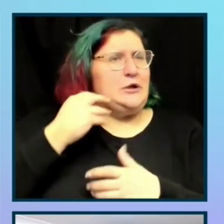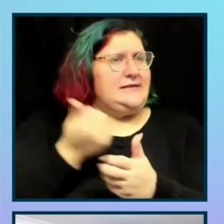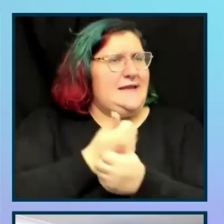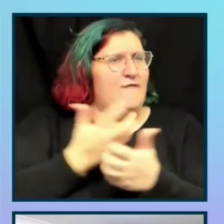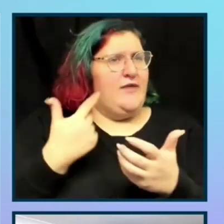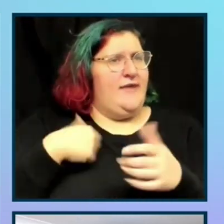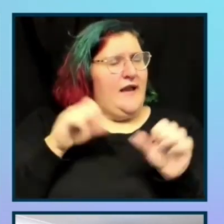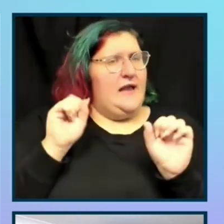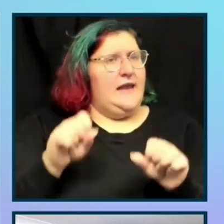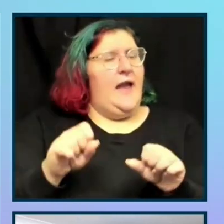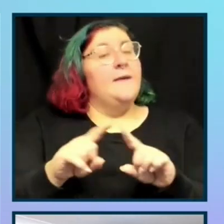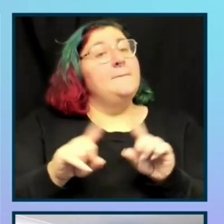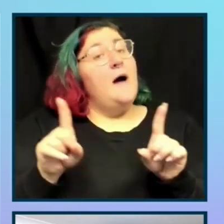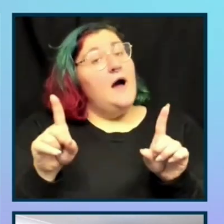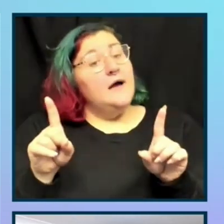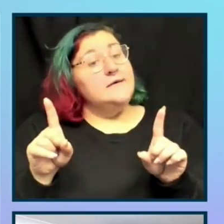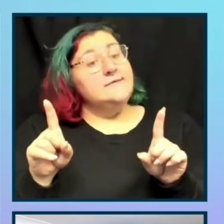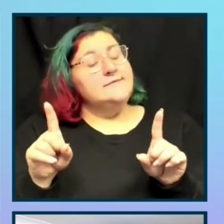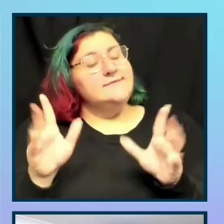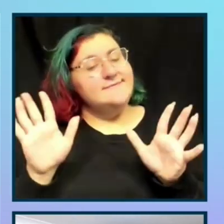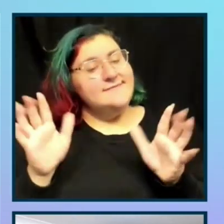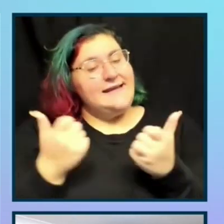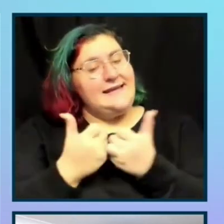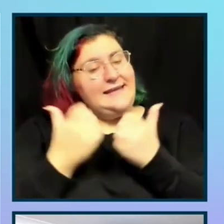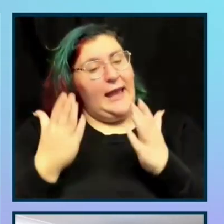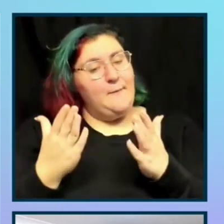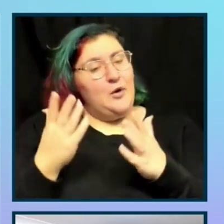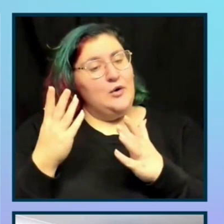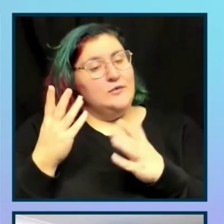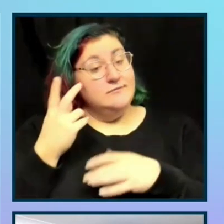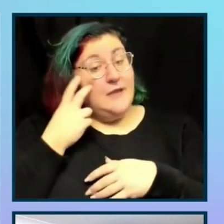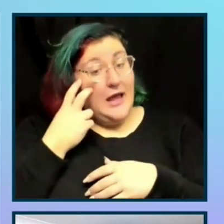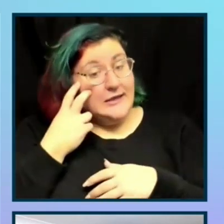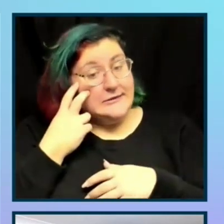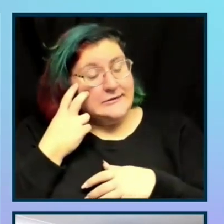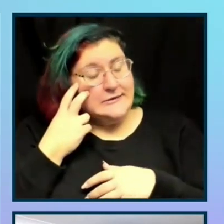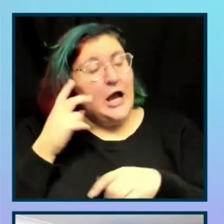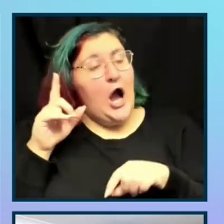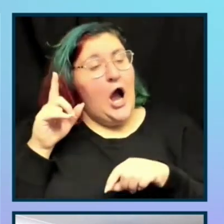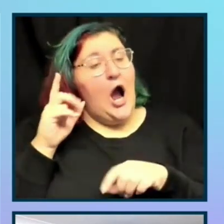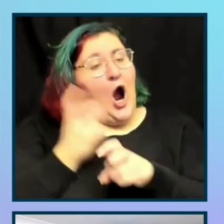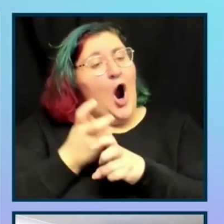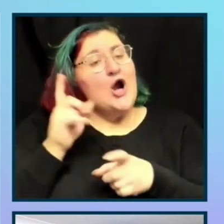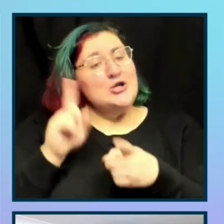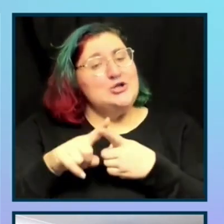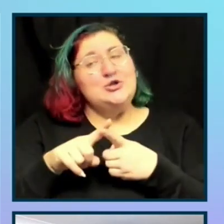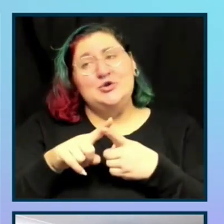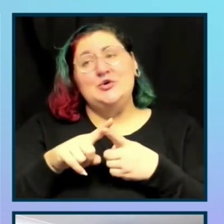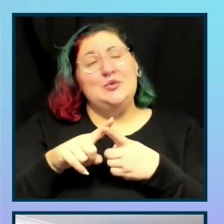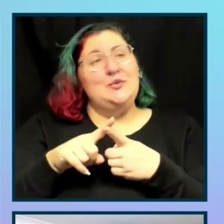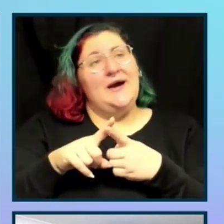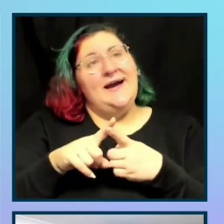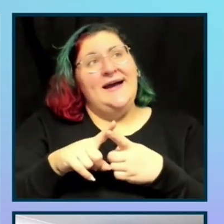But it turns out being a gamer without sight is a pretty hard say, it's pretty much anybody who doesn't understand or you know,